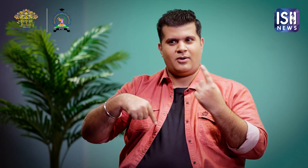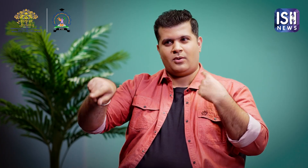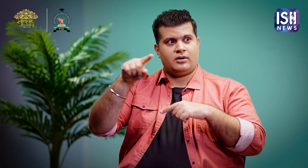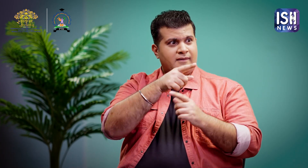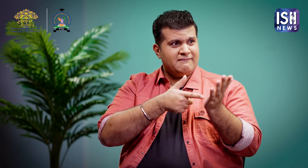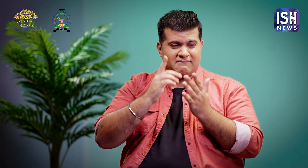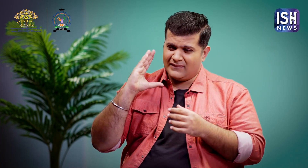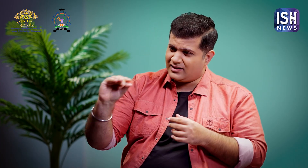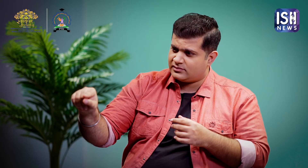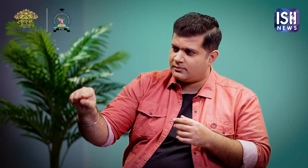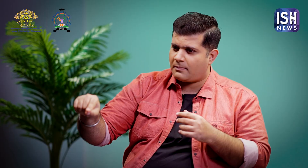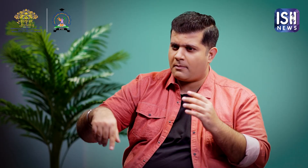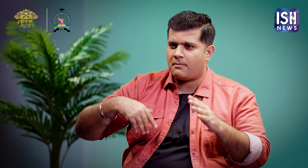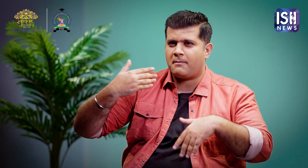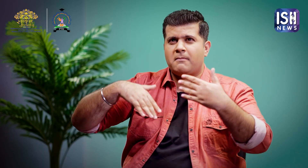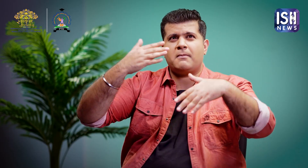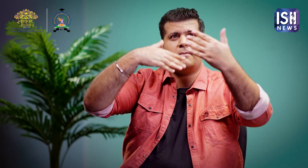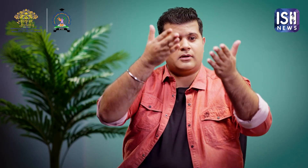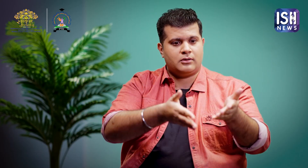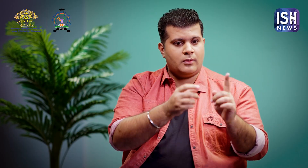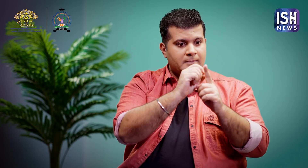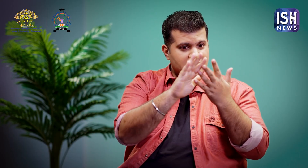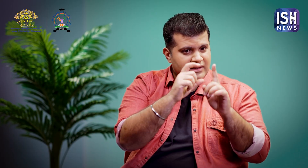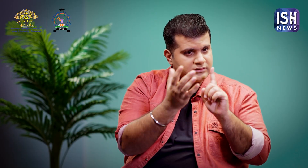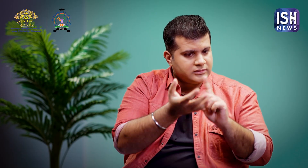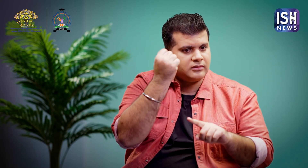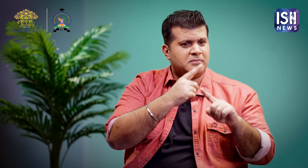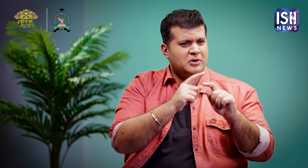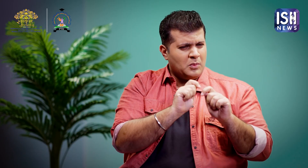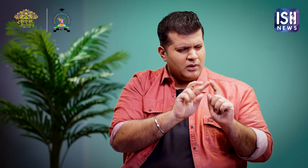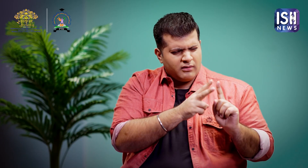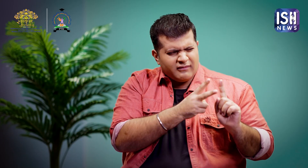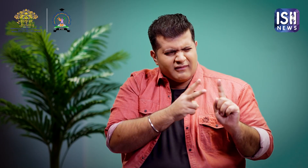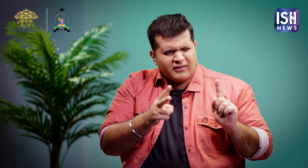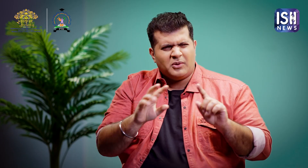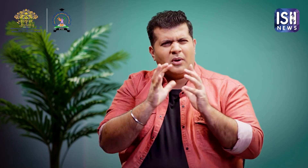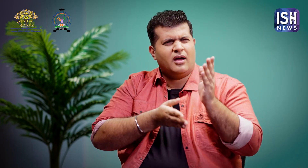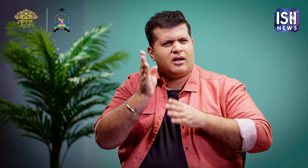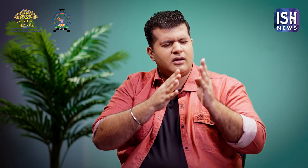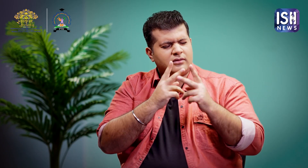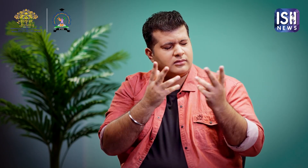From the day you were born in that village to now, you have achieved remarkable heights, earning a PhD, launching various initiatives, and traveling the world.